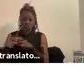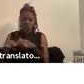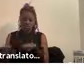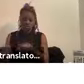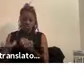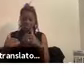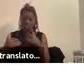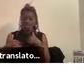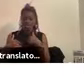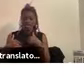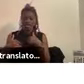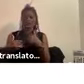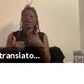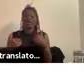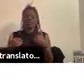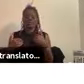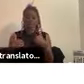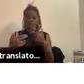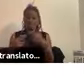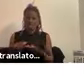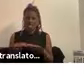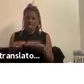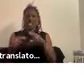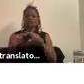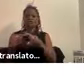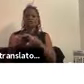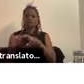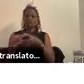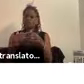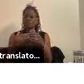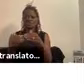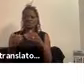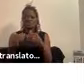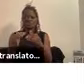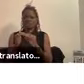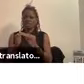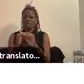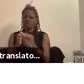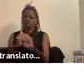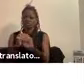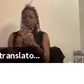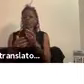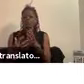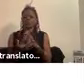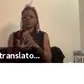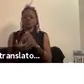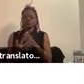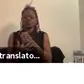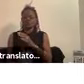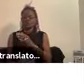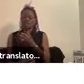increases, although these have plateaued a bit among the 18 to 49 year old age group.